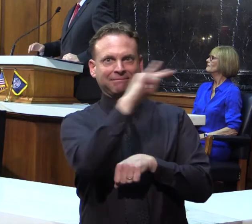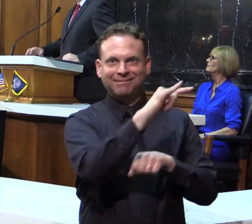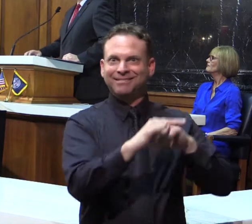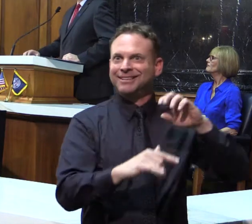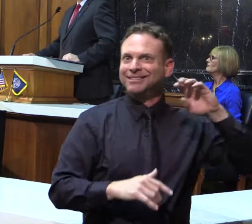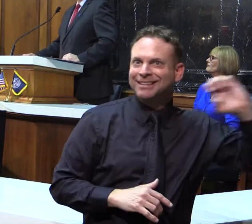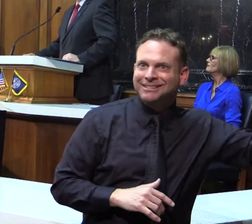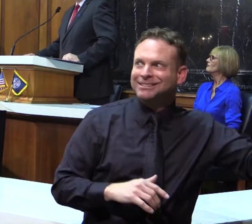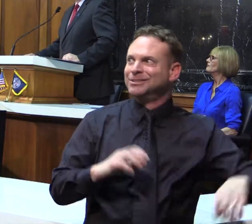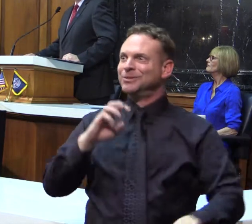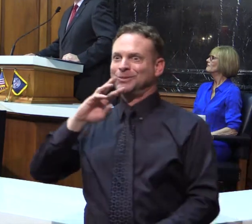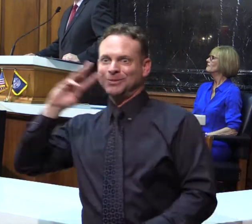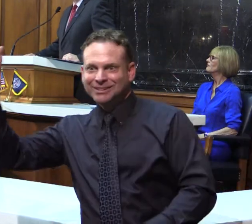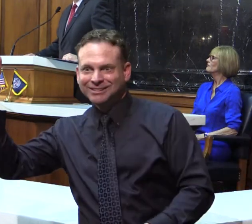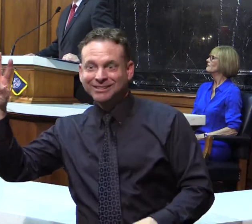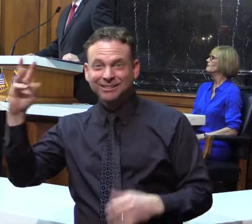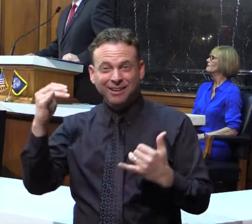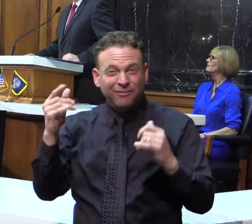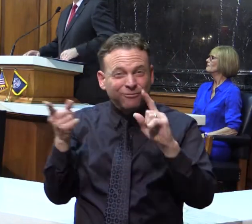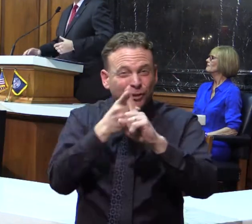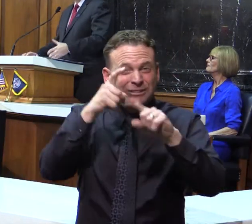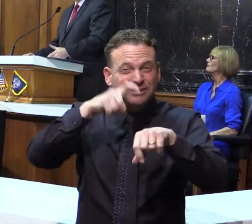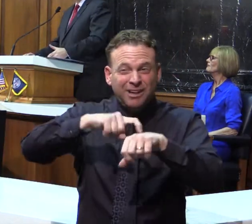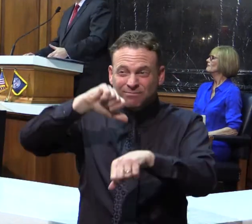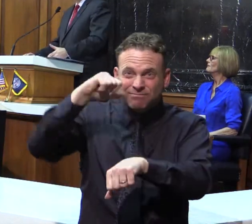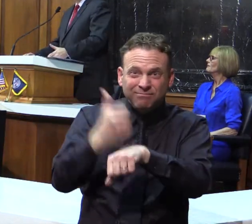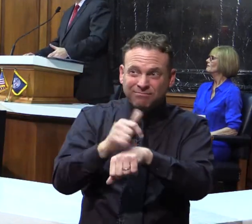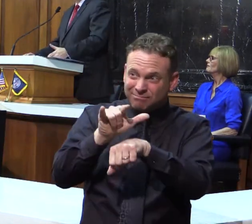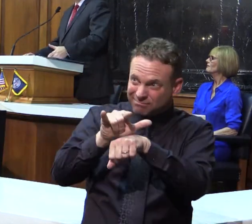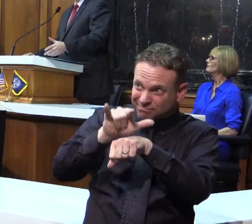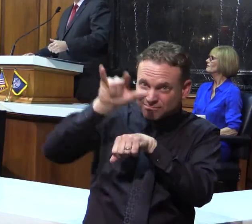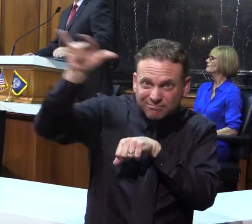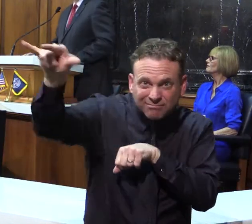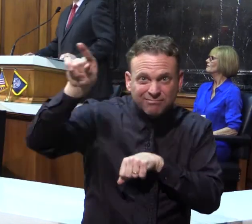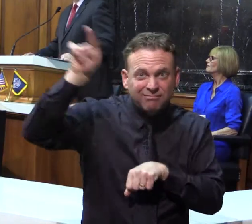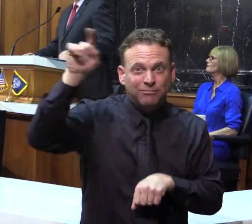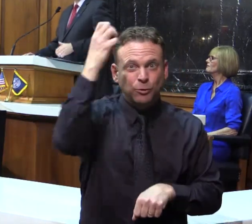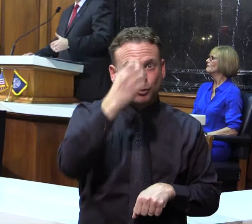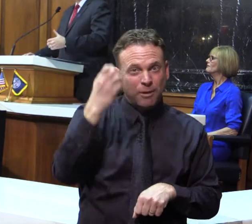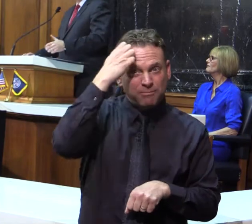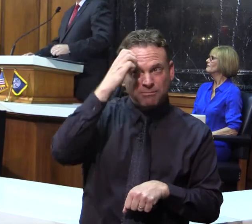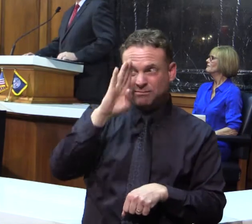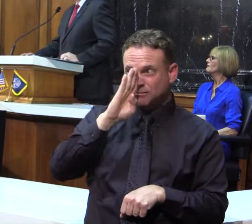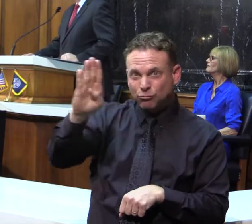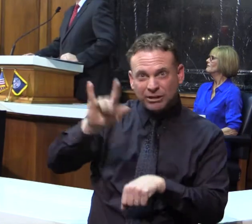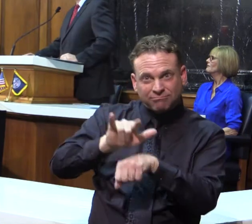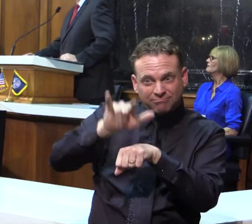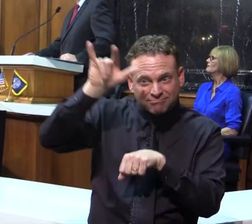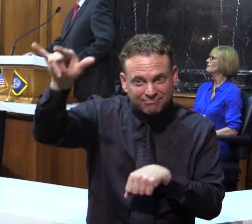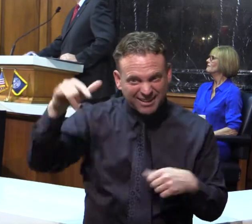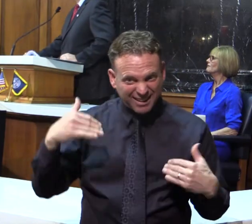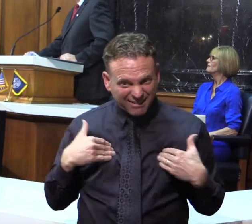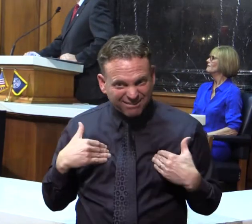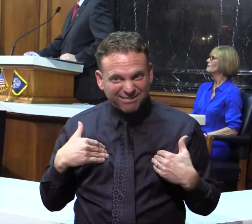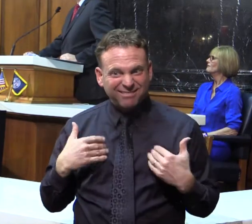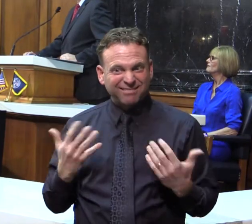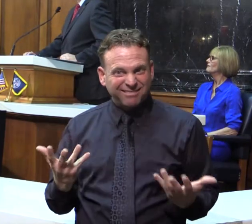we have a non-stop, direct flight to Europe … connecting Hoosiers and Hoosier-made goods to European markets like never before.